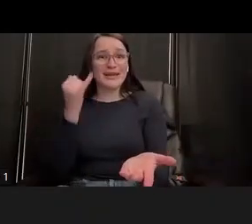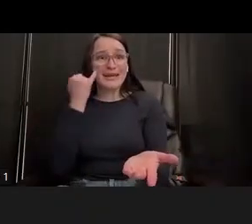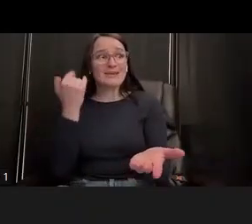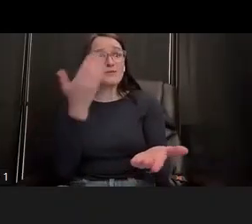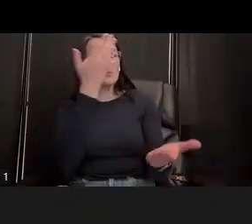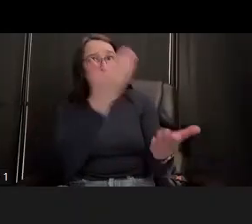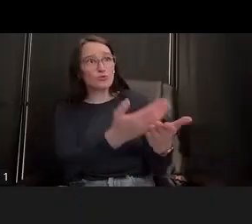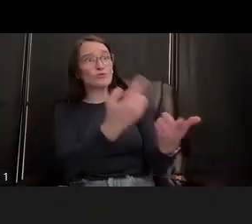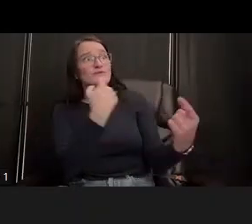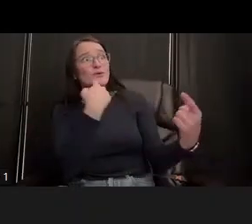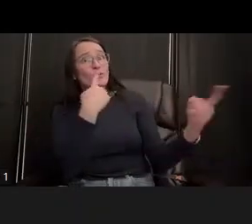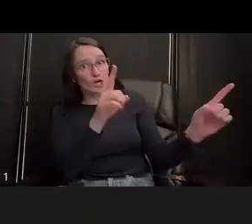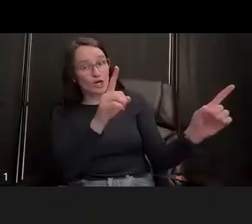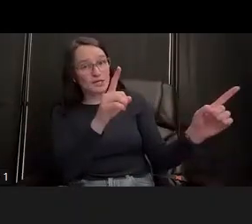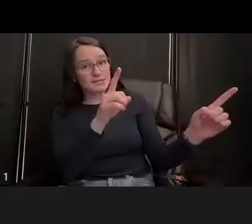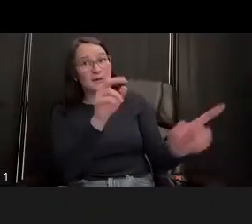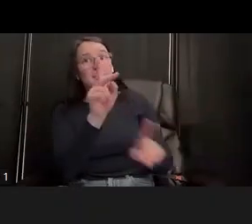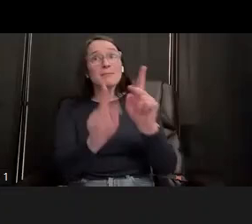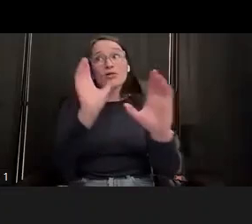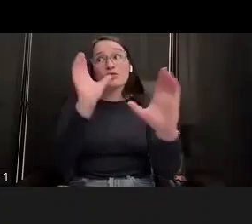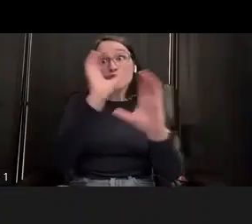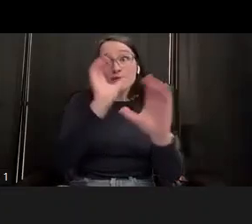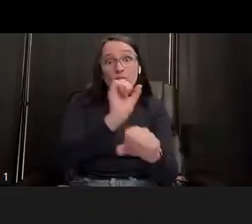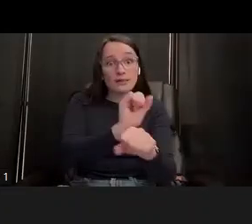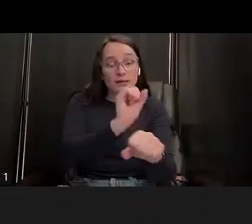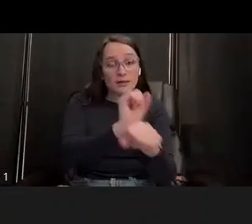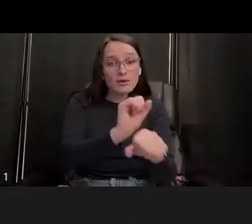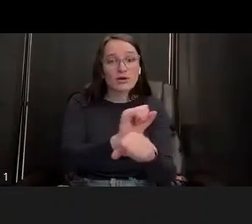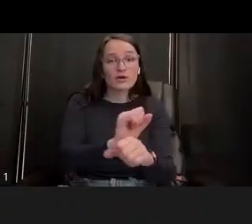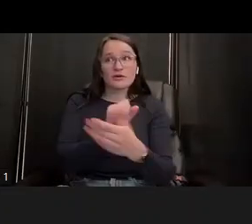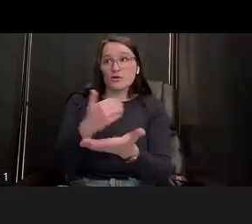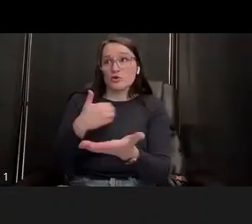looking to go into the labor market and you have the coaches ready to support them. If buildings